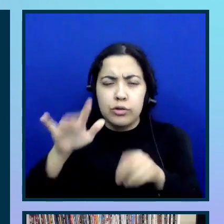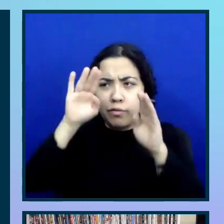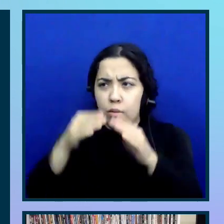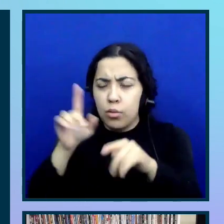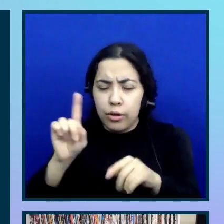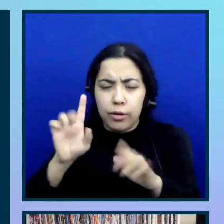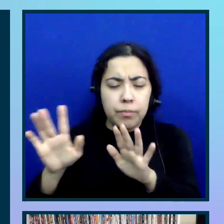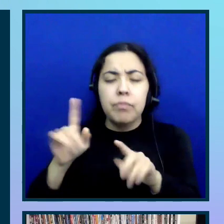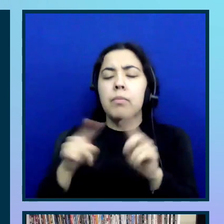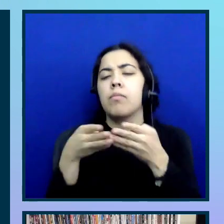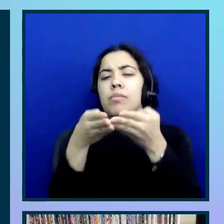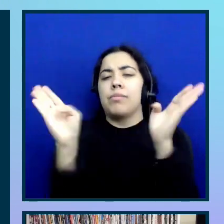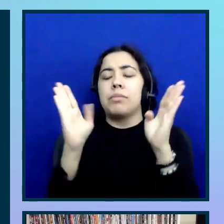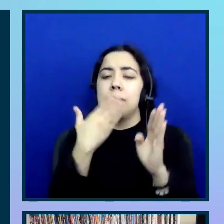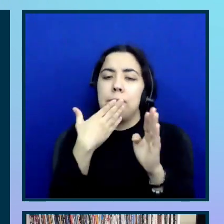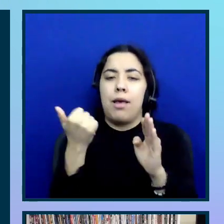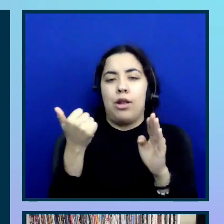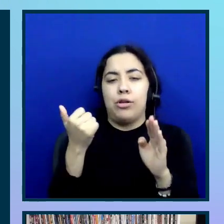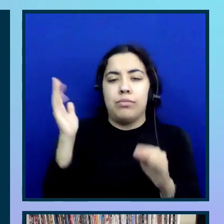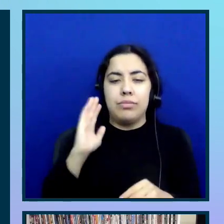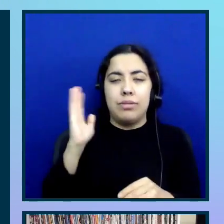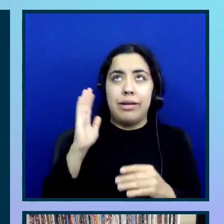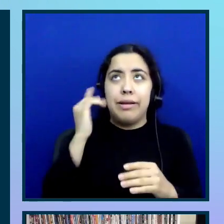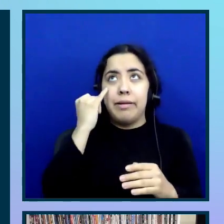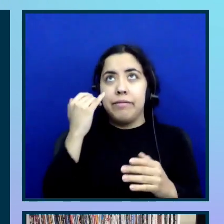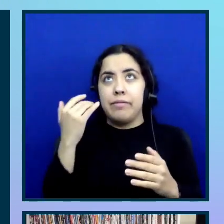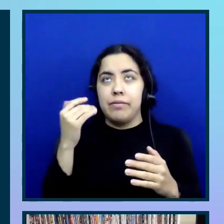But overall, it's in a much better place than if we hadn't shifted focus at all.